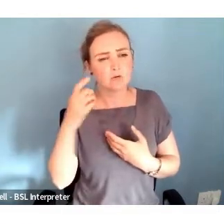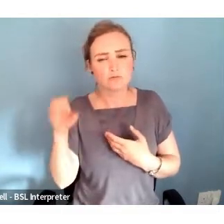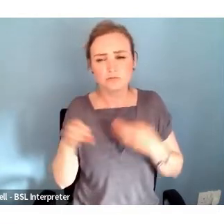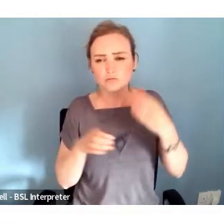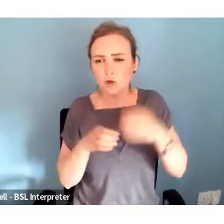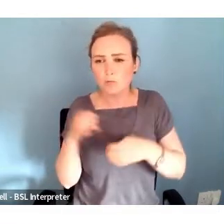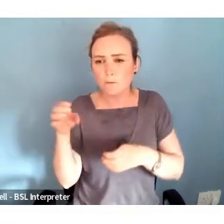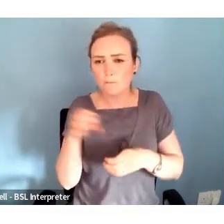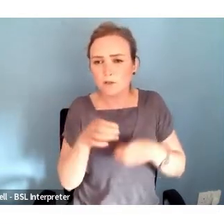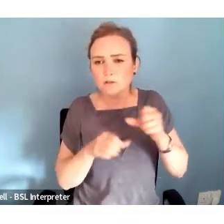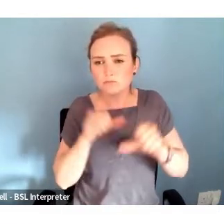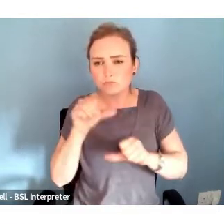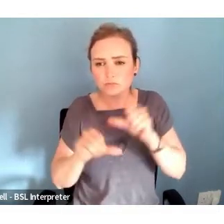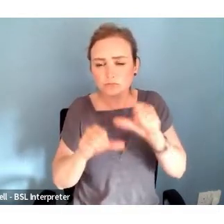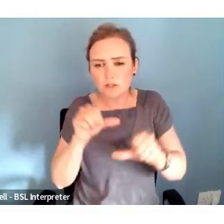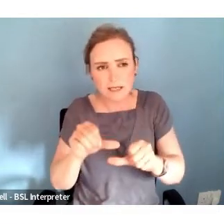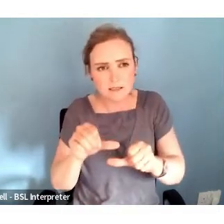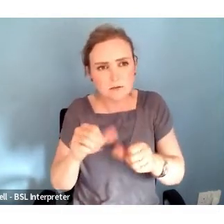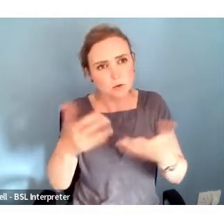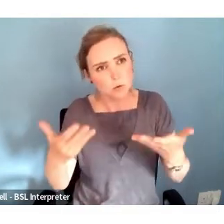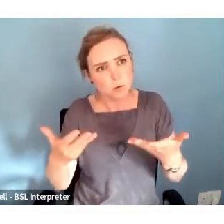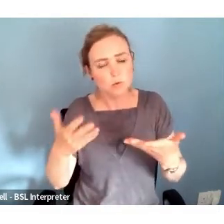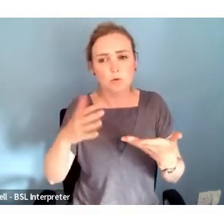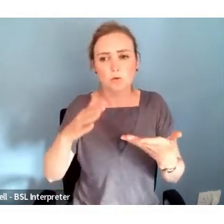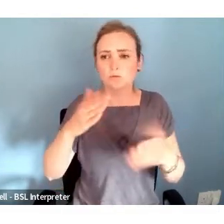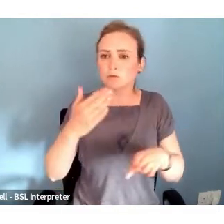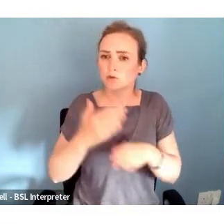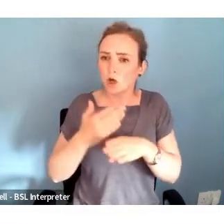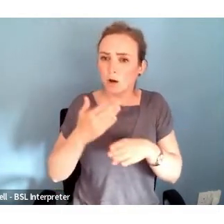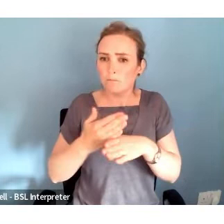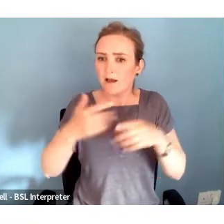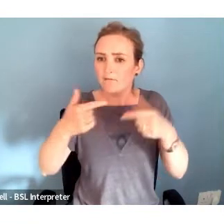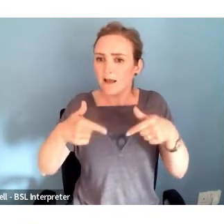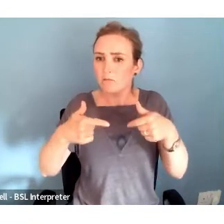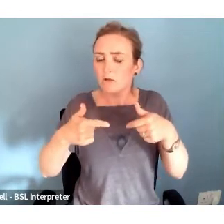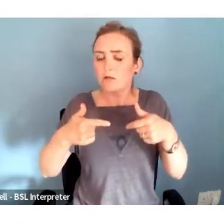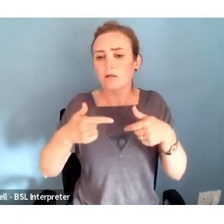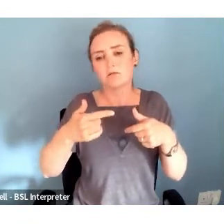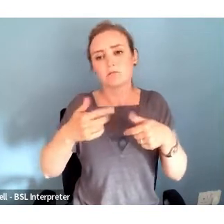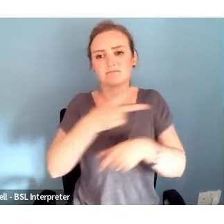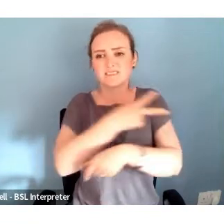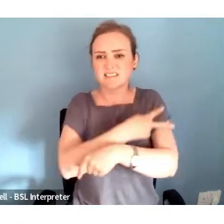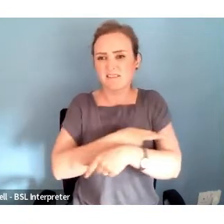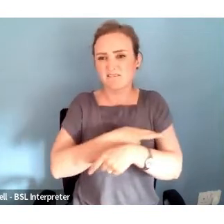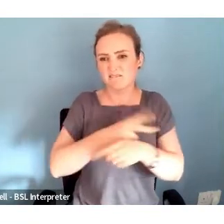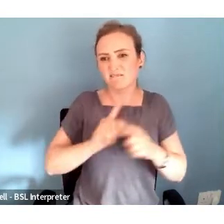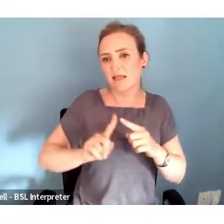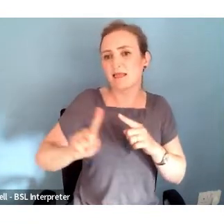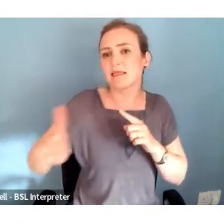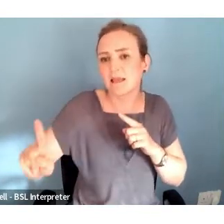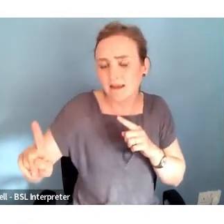occurs, so, maybe somebody leaves. Then what is the next thing that happens? In most